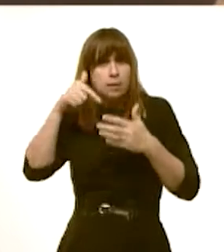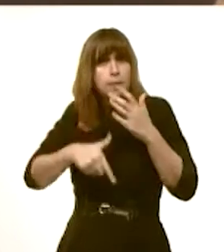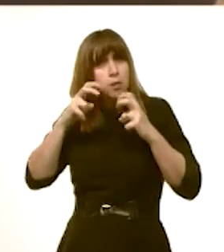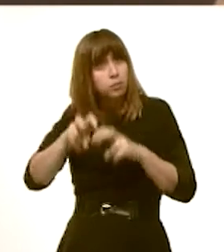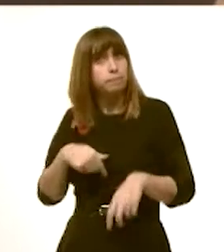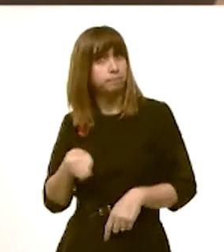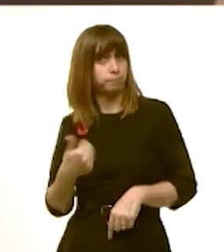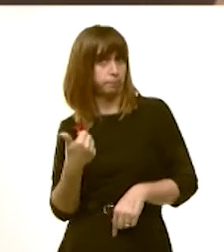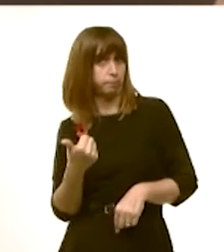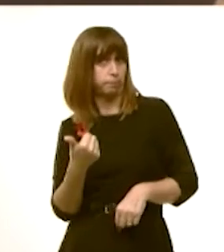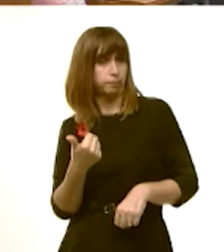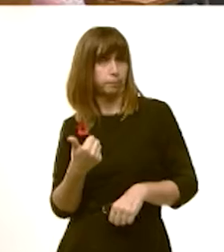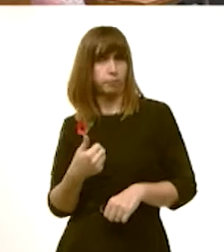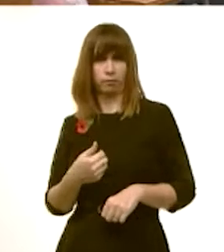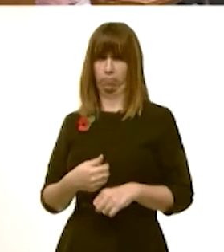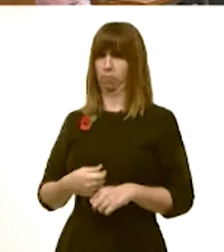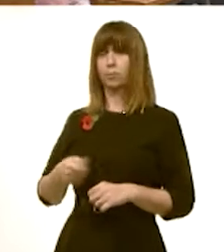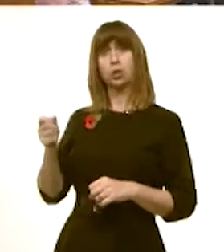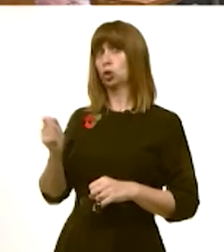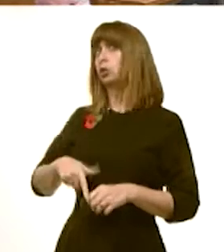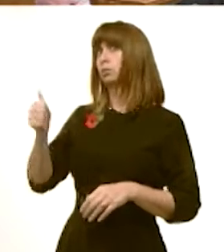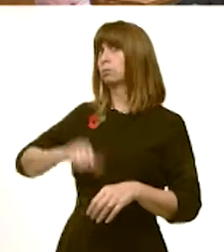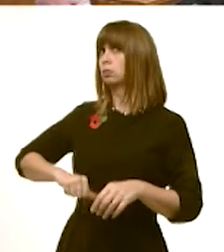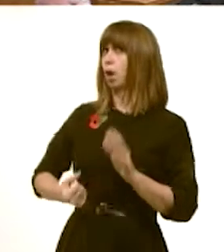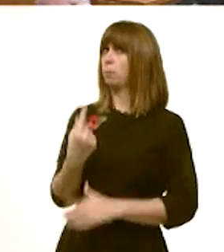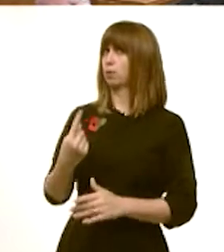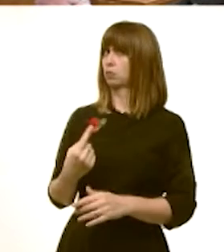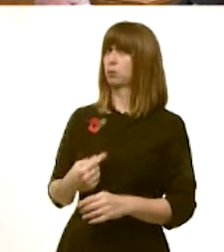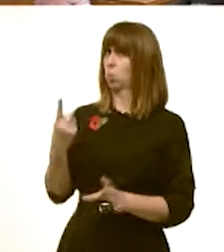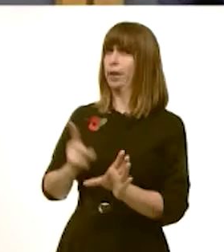But, where someone needs to have surgery as soon as possible, I would expect that surgery to take place. David Rees: 10.